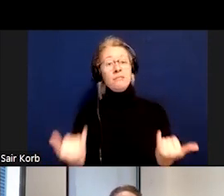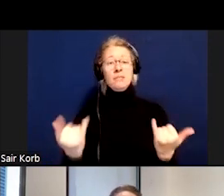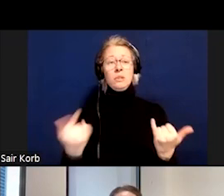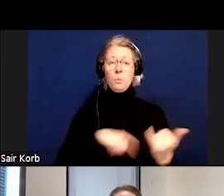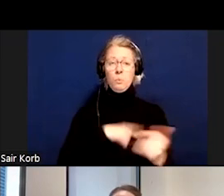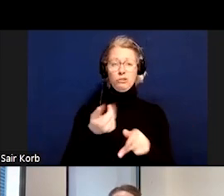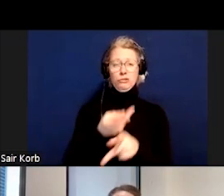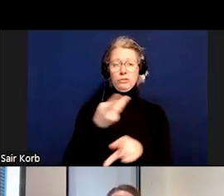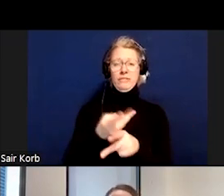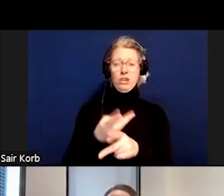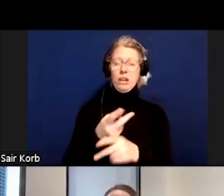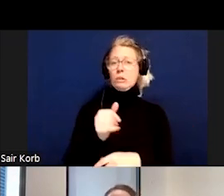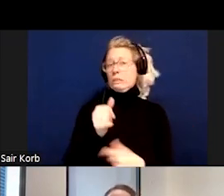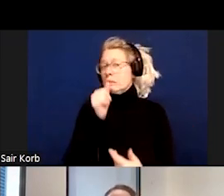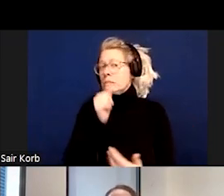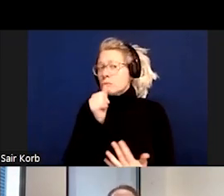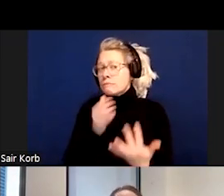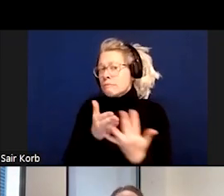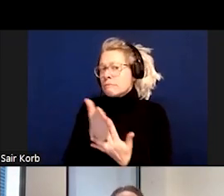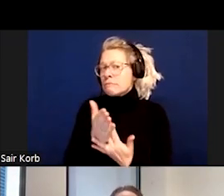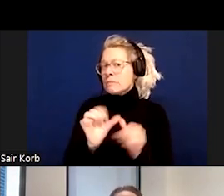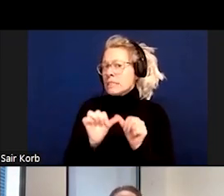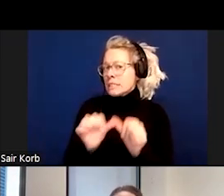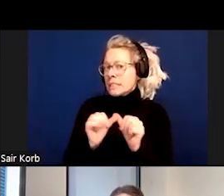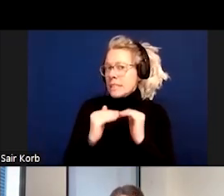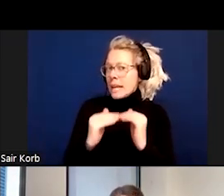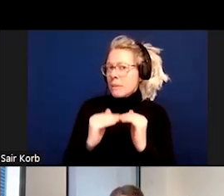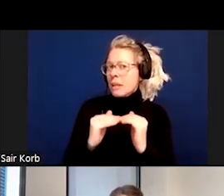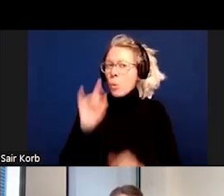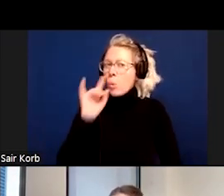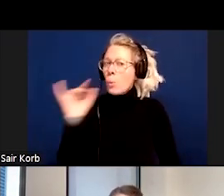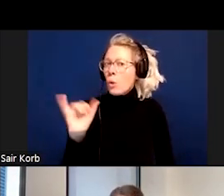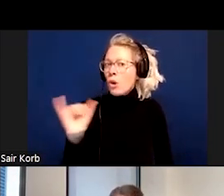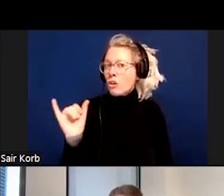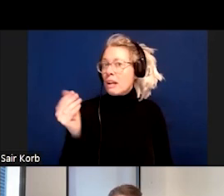and resiliency might be, and work to develop an engagement strategy to reimagine grant